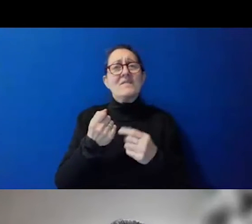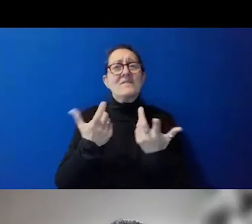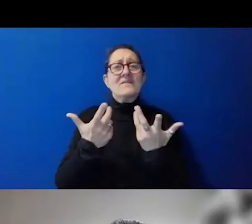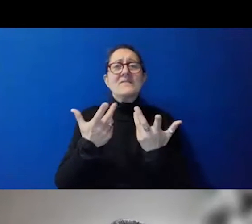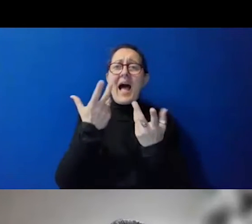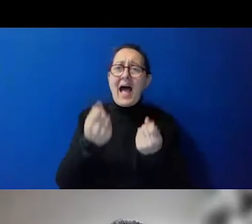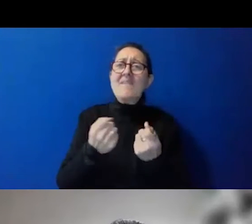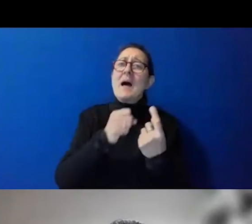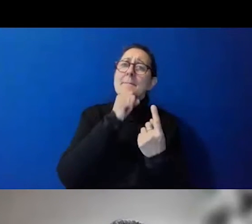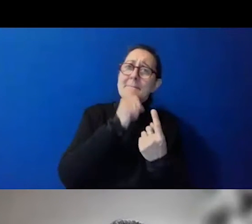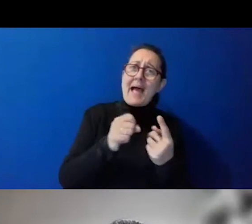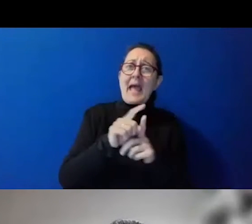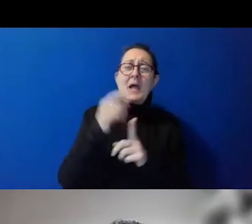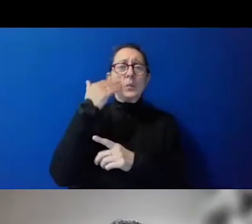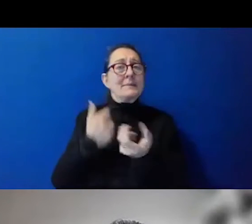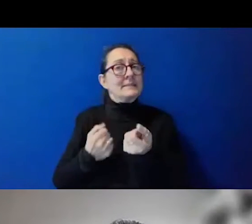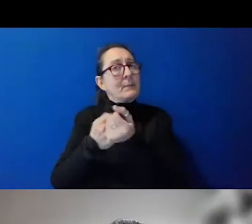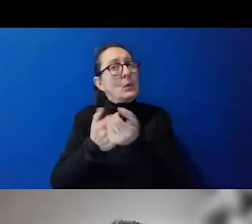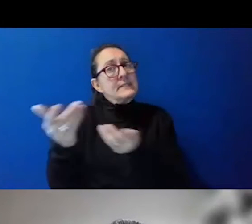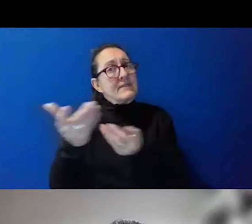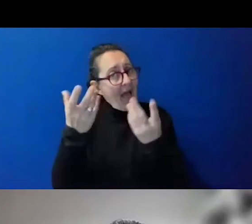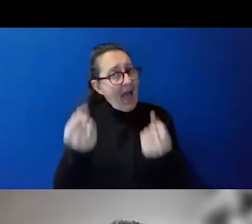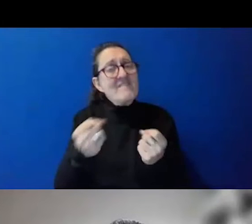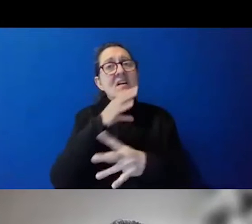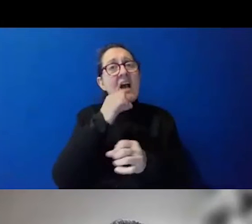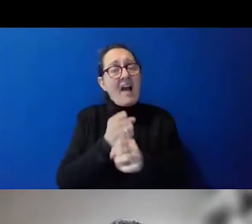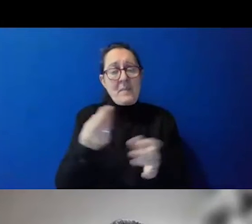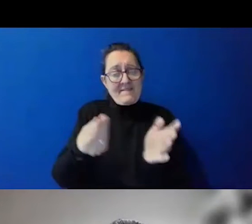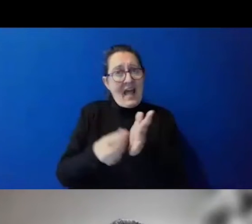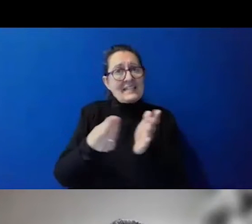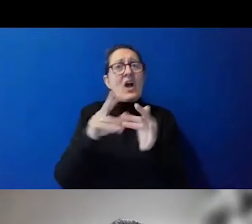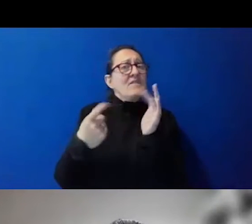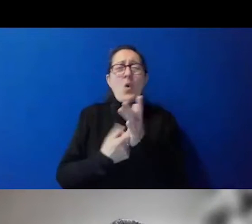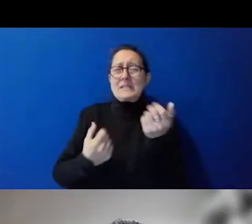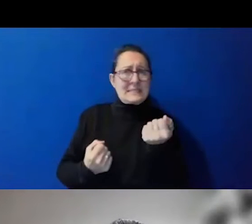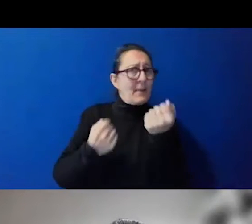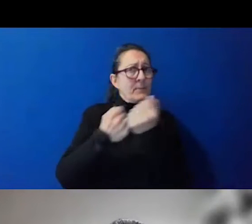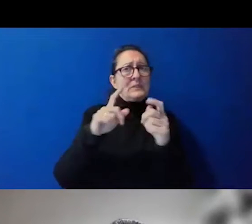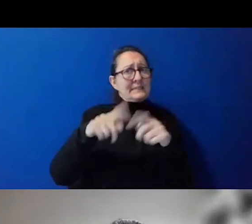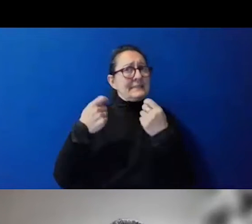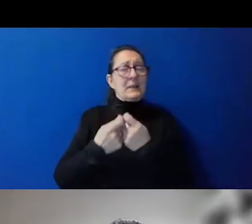and women's support services so there's there's government funding for these support teams um to